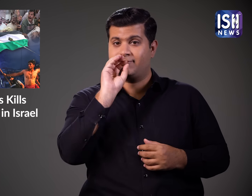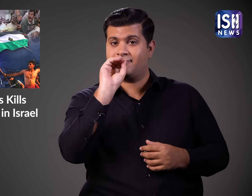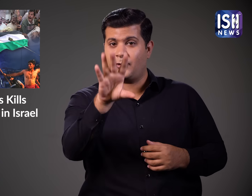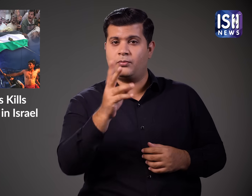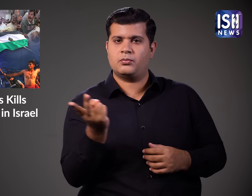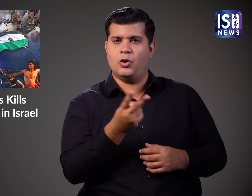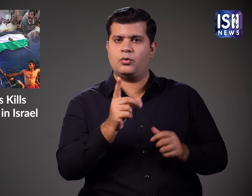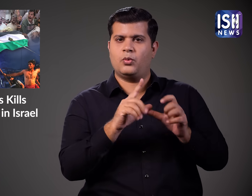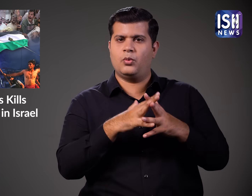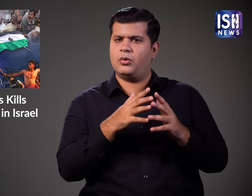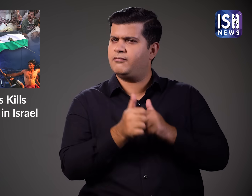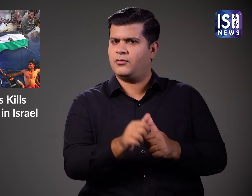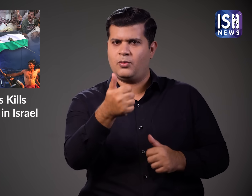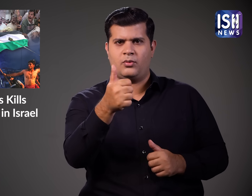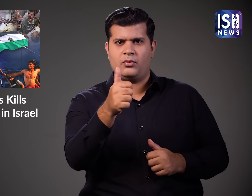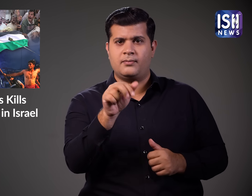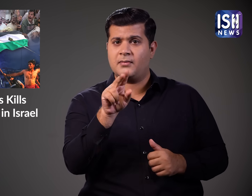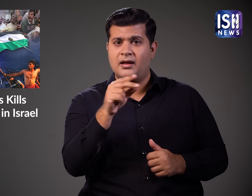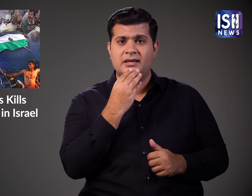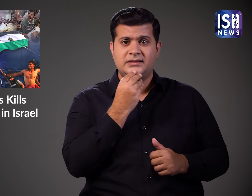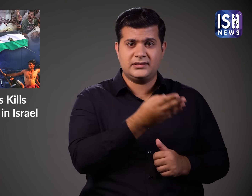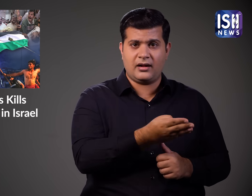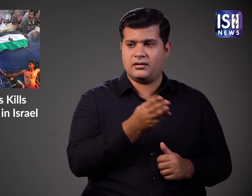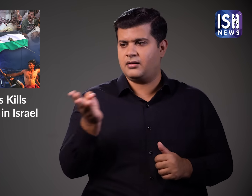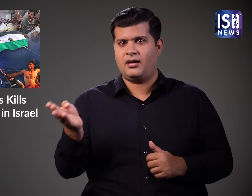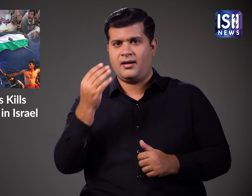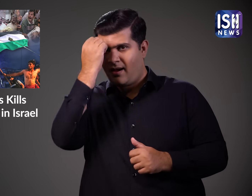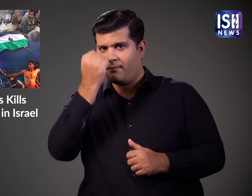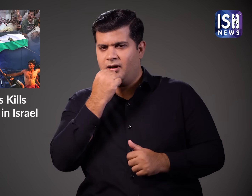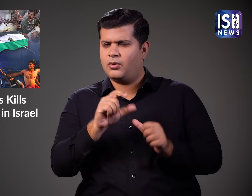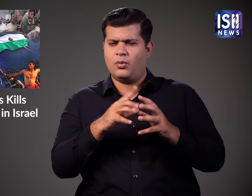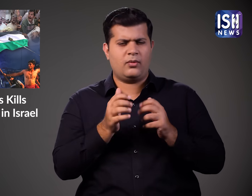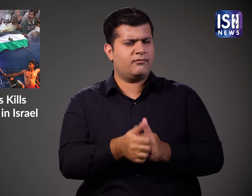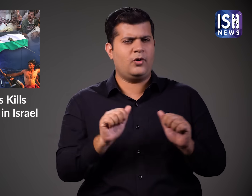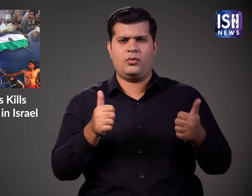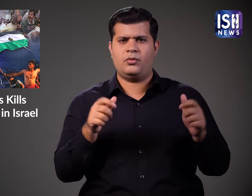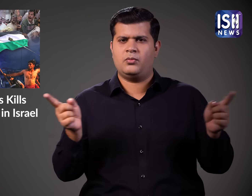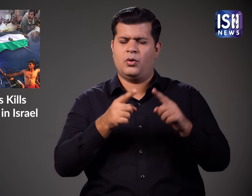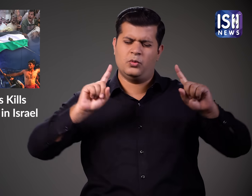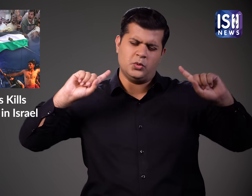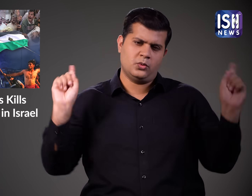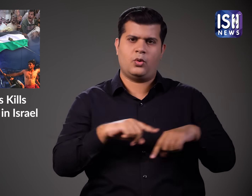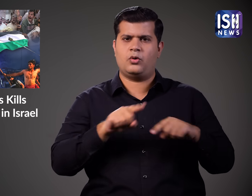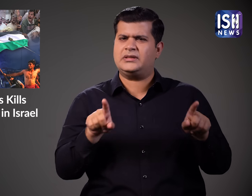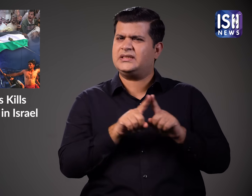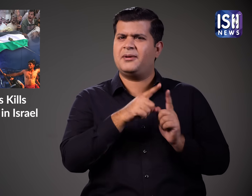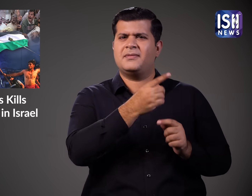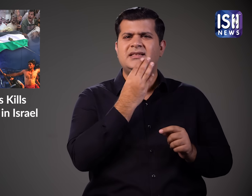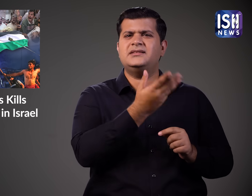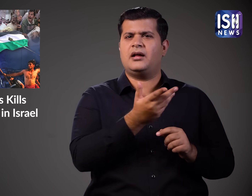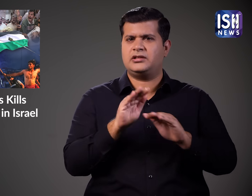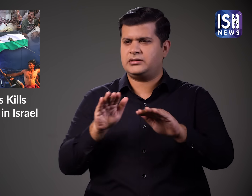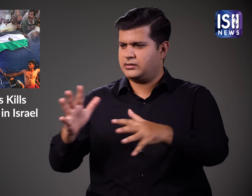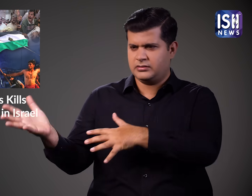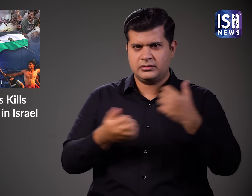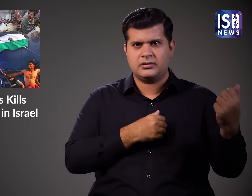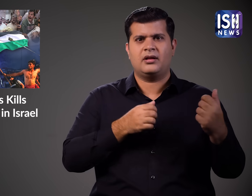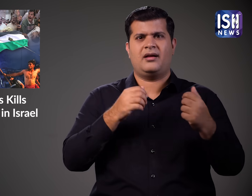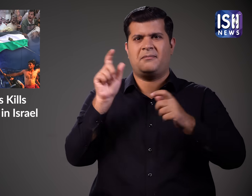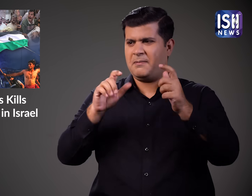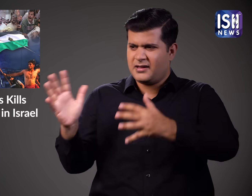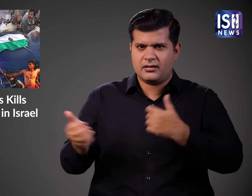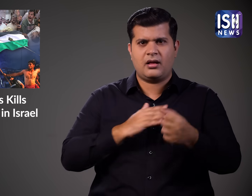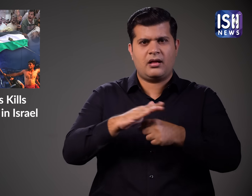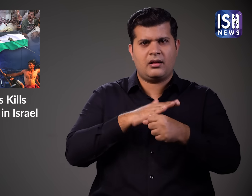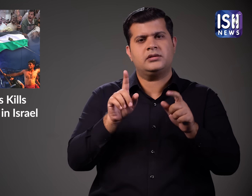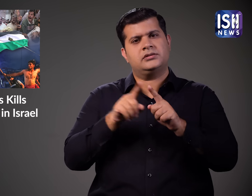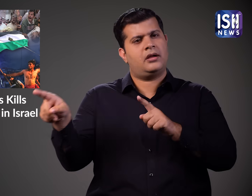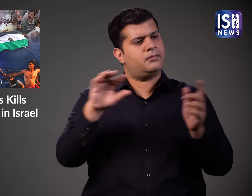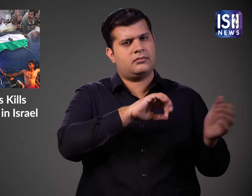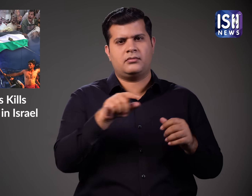Let me inform you, neither Israel nor Palestine follows the law. Both Israel and Palestine has been abducting and killing children.